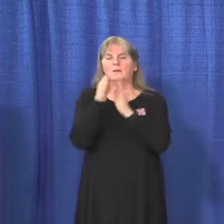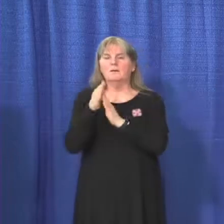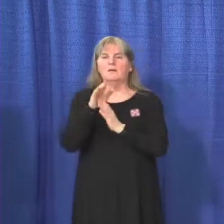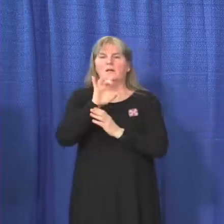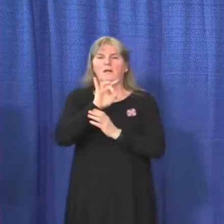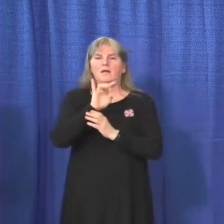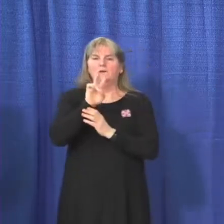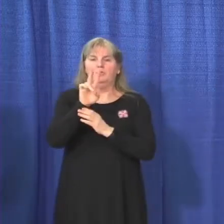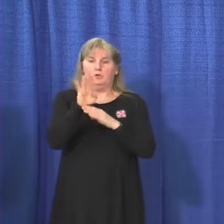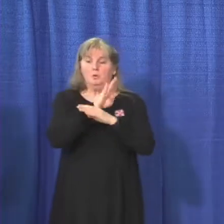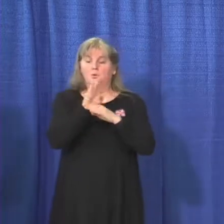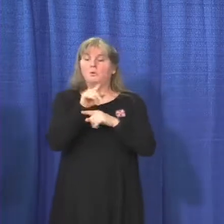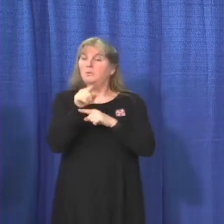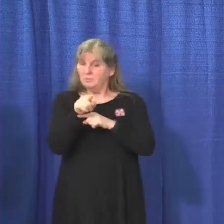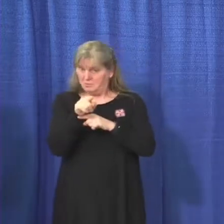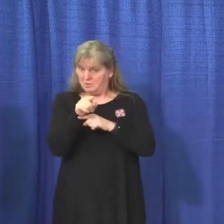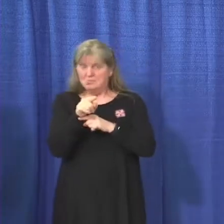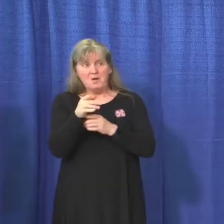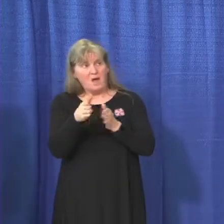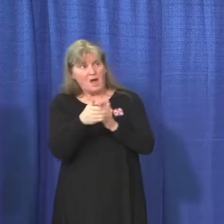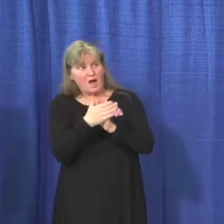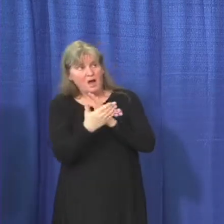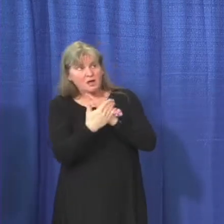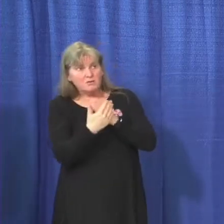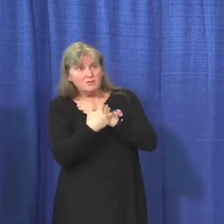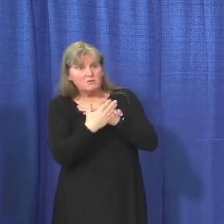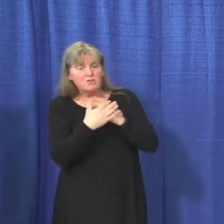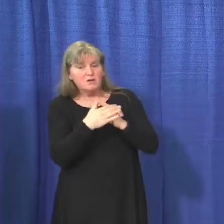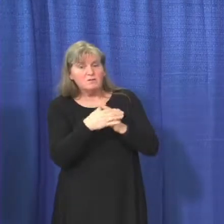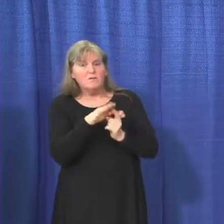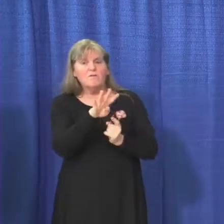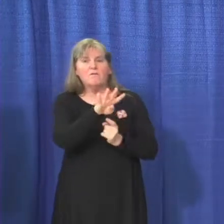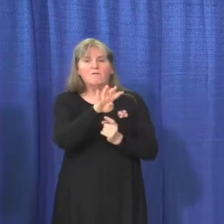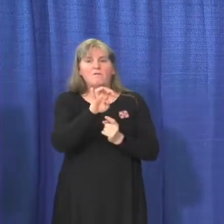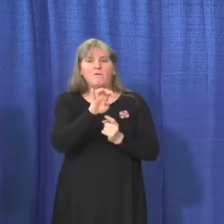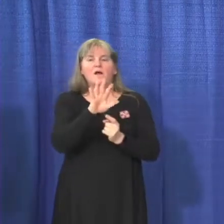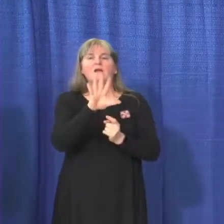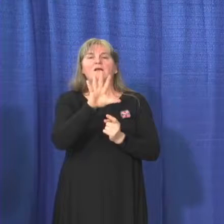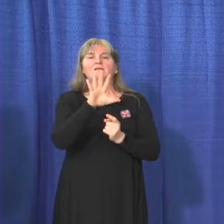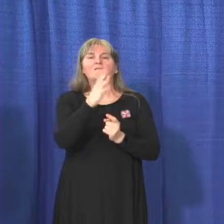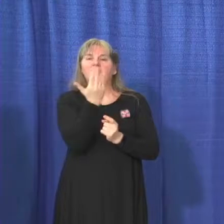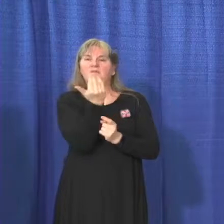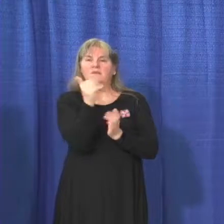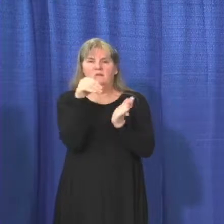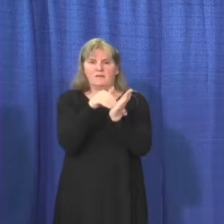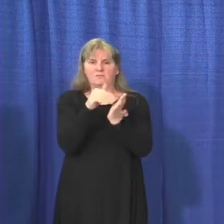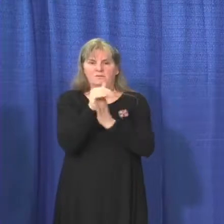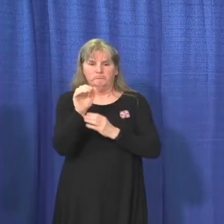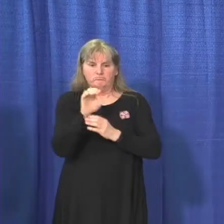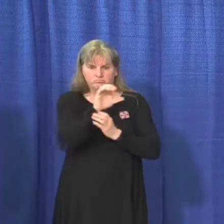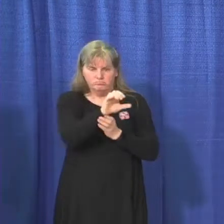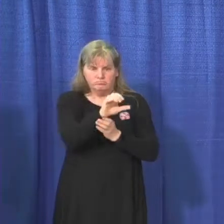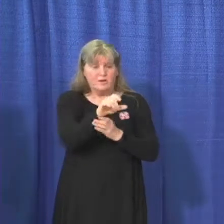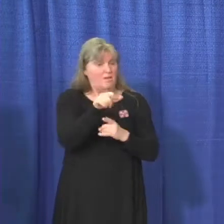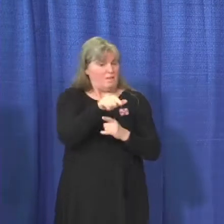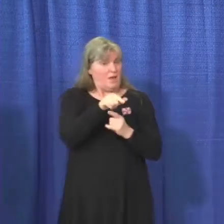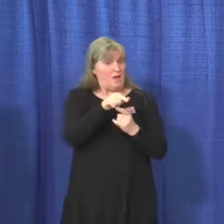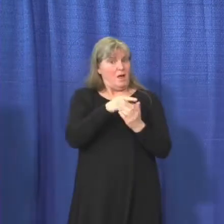advice which was about 415,000. This popular program has had significant uptake from the